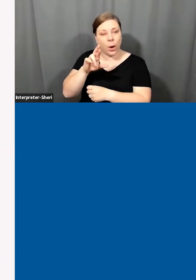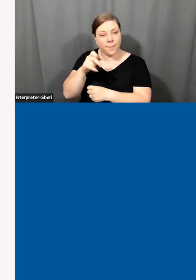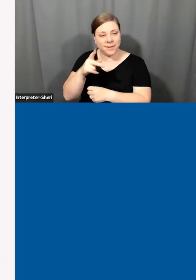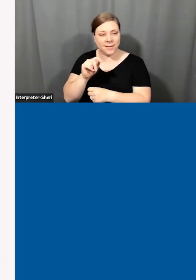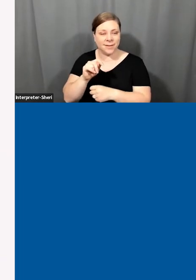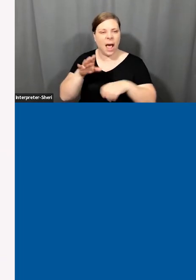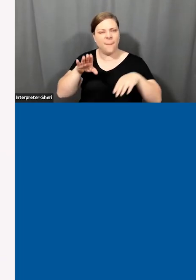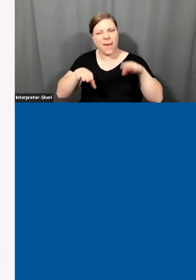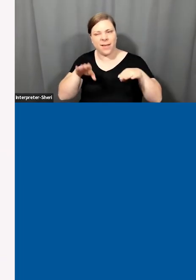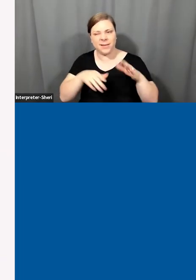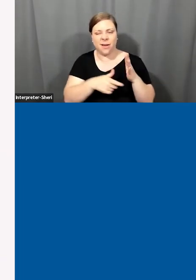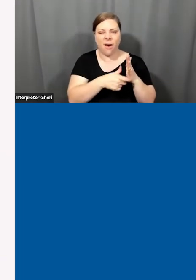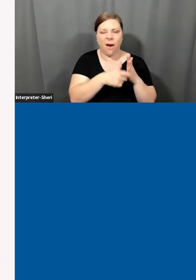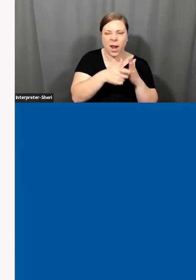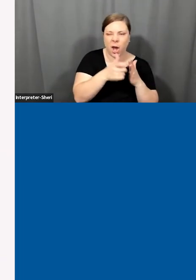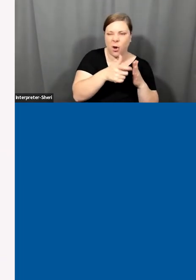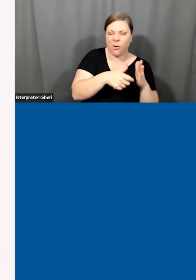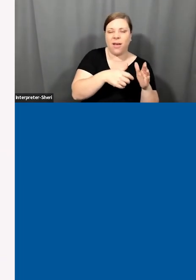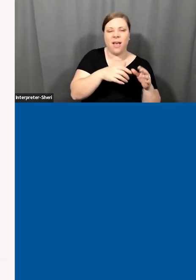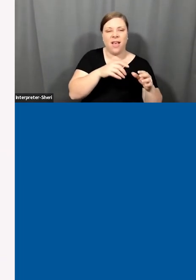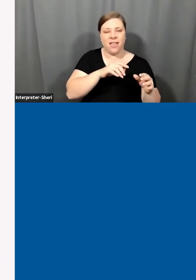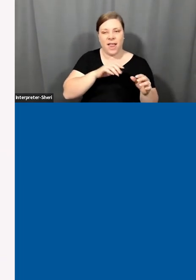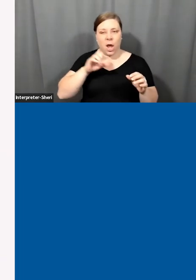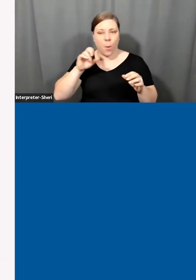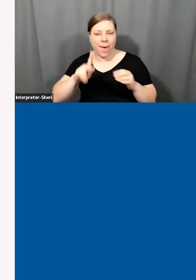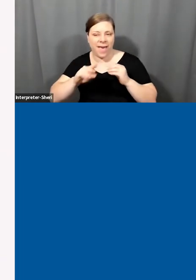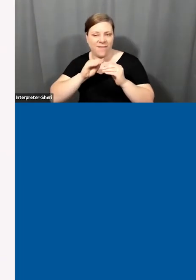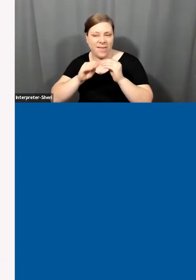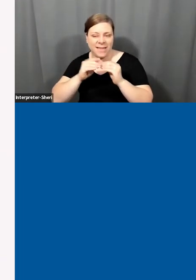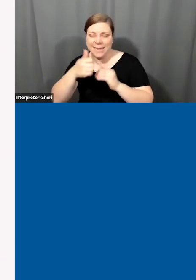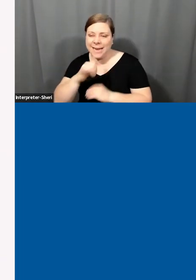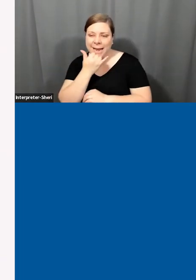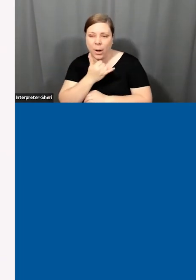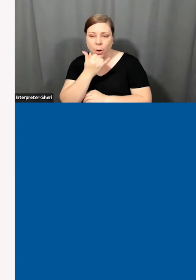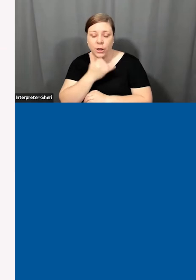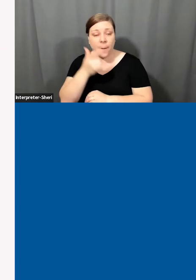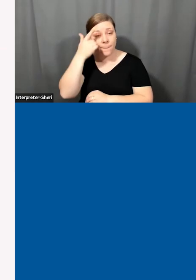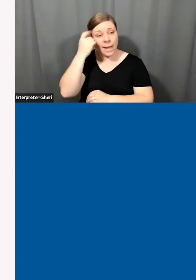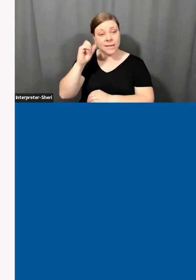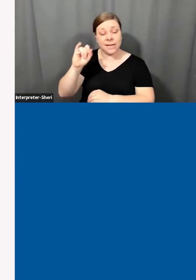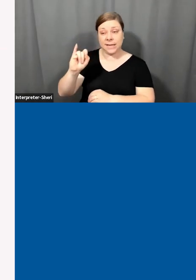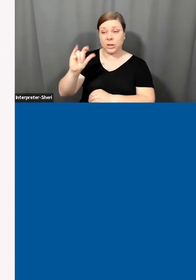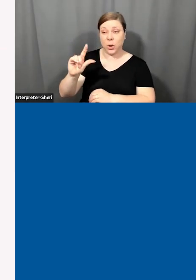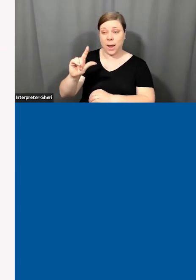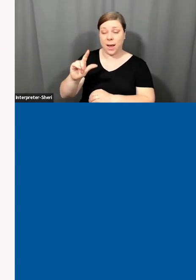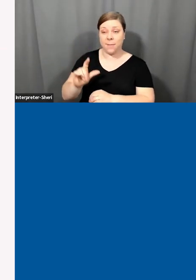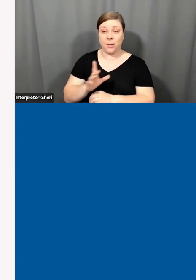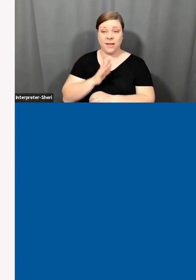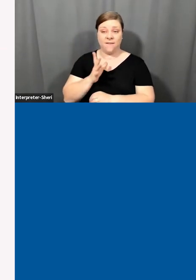and then I go back and fix in any errors. Now because it's Instagram, I created fancy captions in the app.